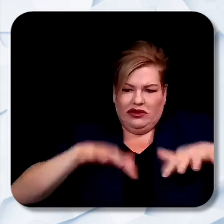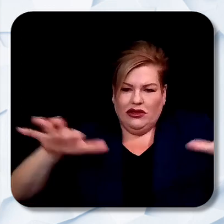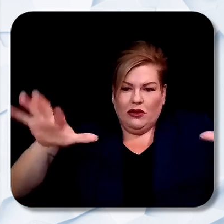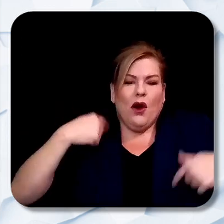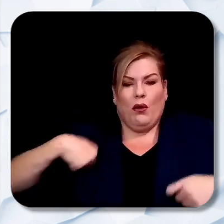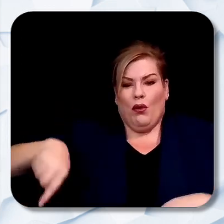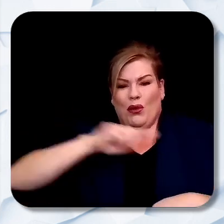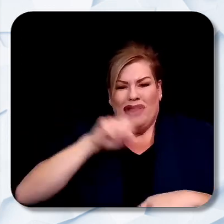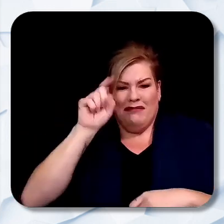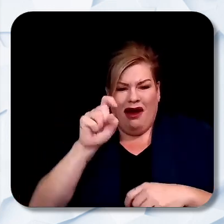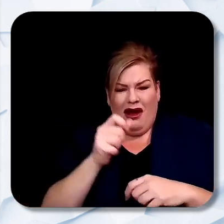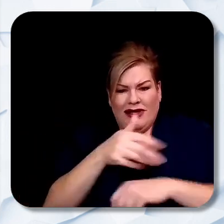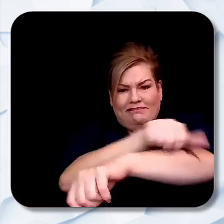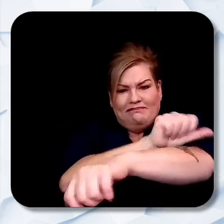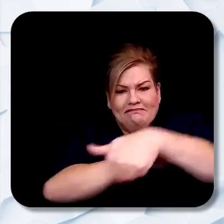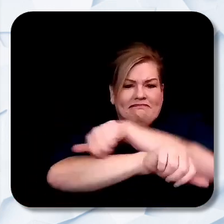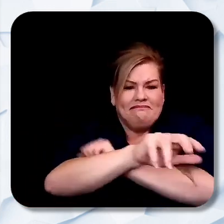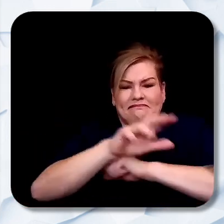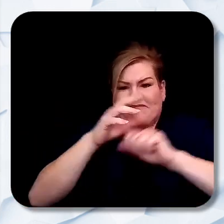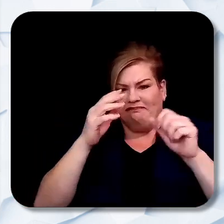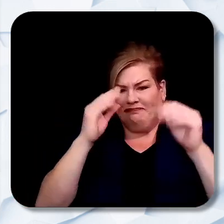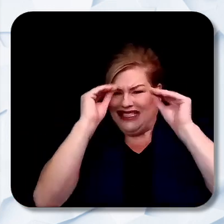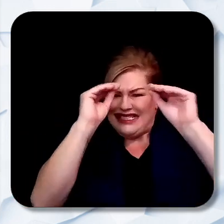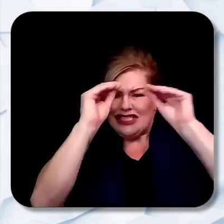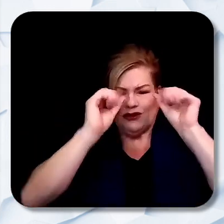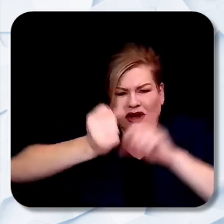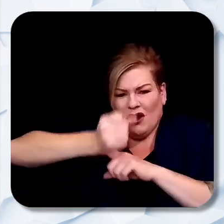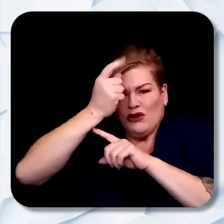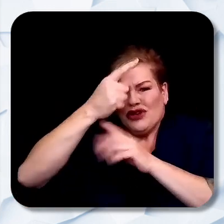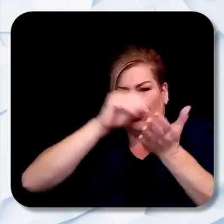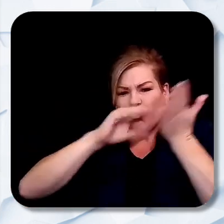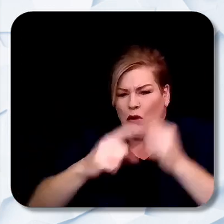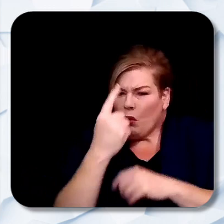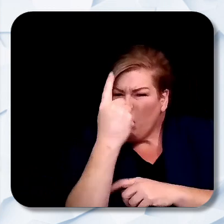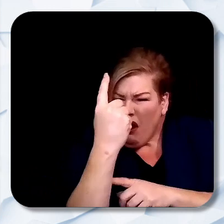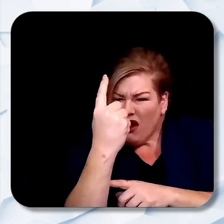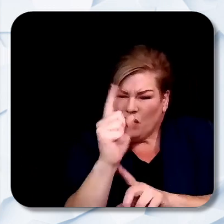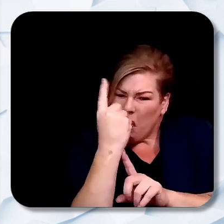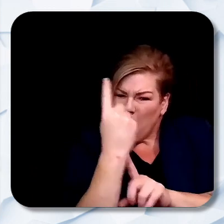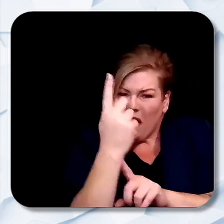of us possibly can is having them understand that one pill can kill, that anything that's purchased